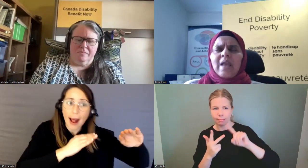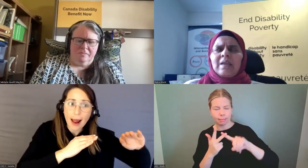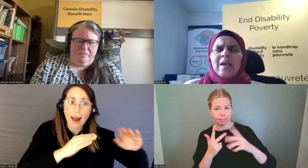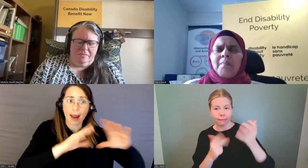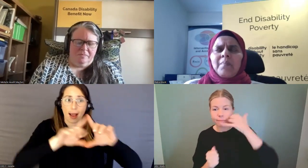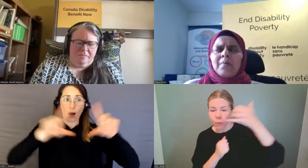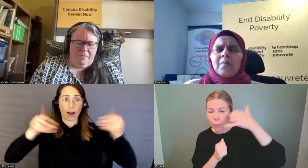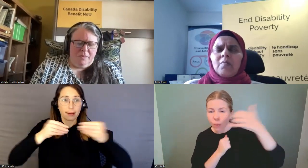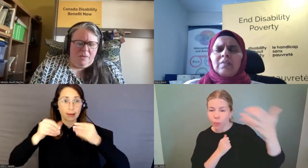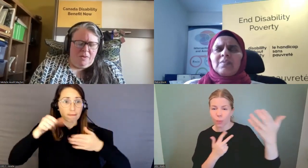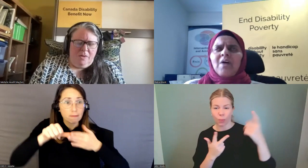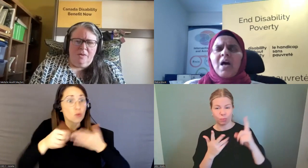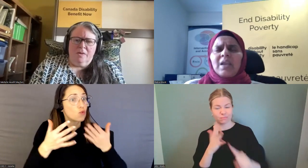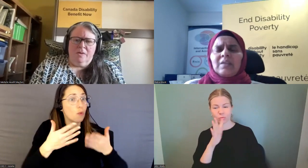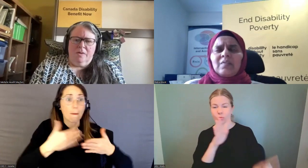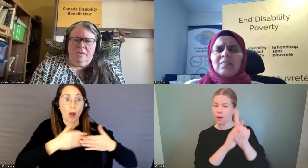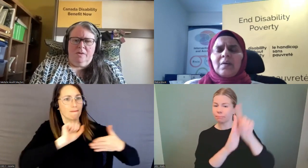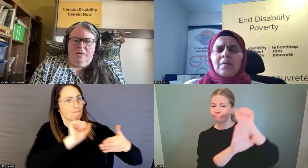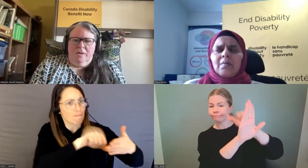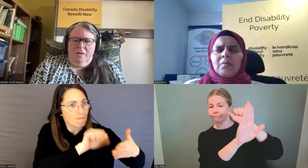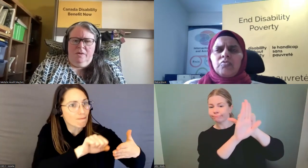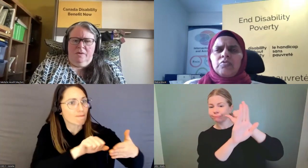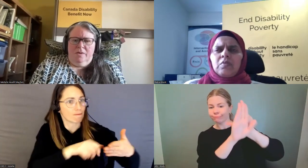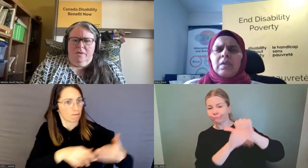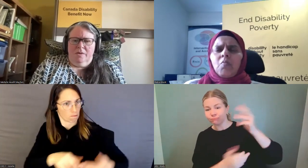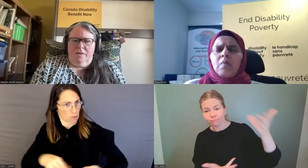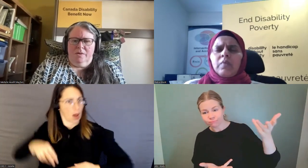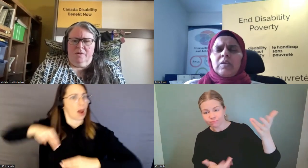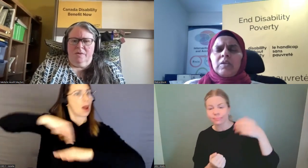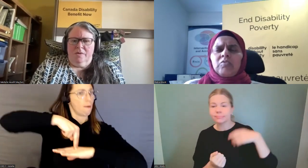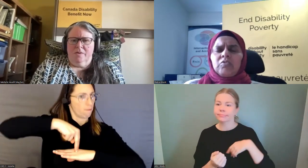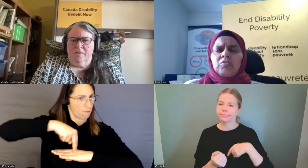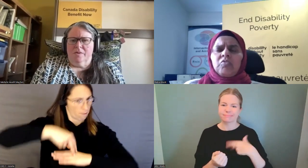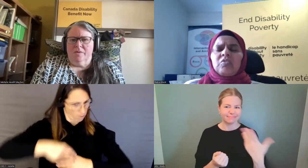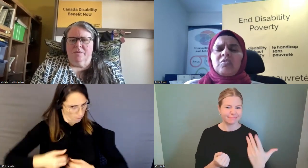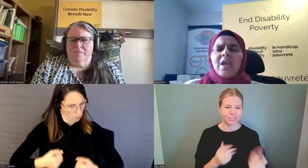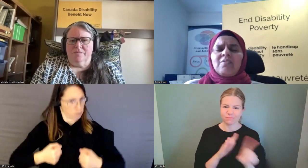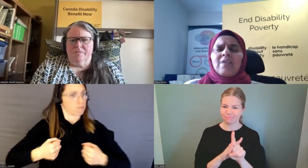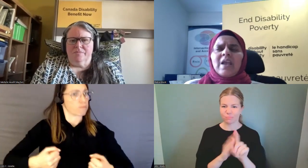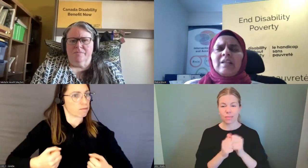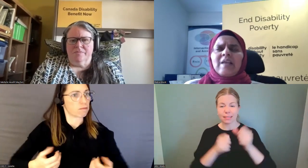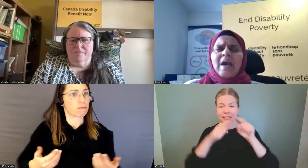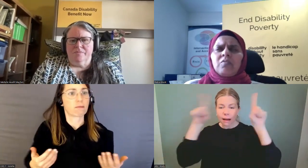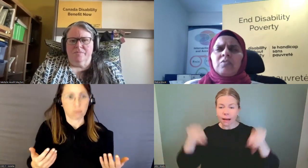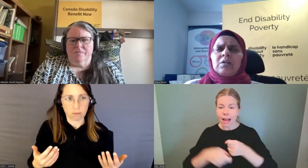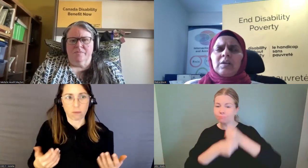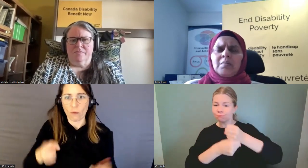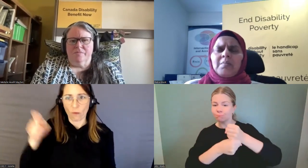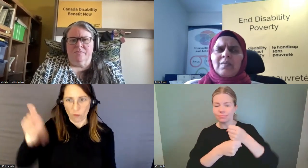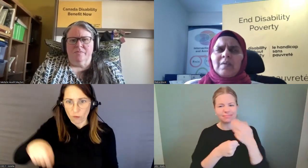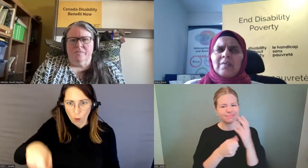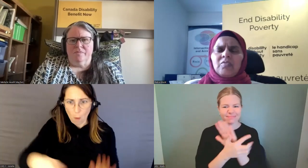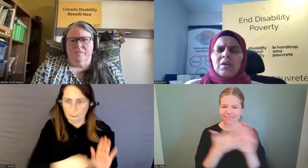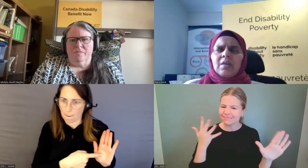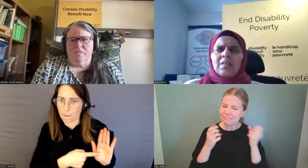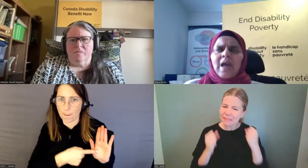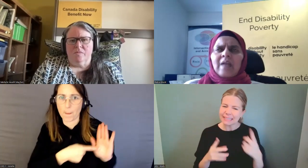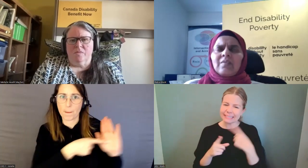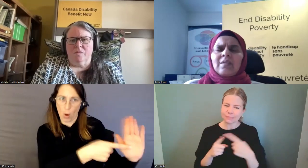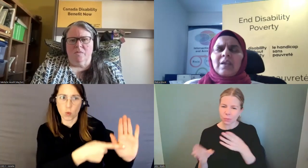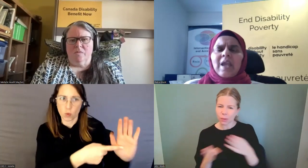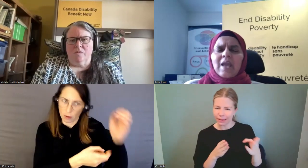UP WITH SIGNS, DOING WHAT WE NEED TO DO TO SEND A LOUD, CLEAR MESSAGE THAT THE CANADA